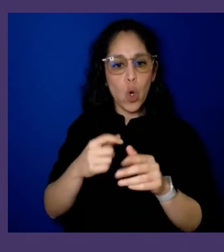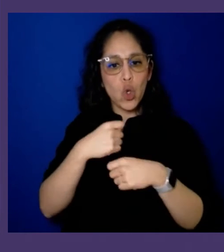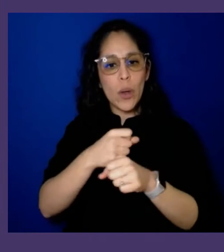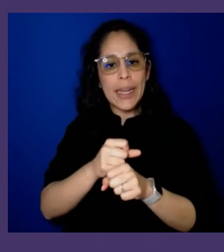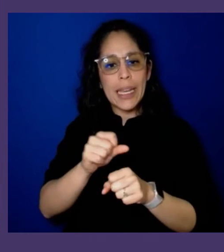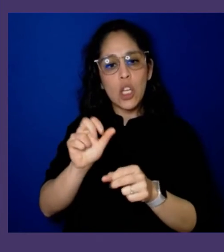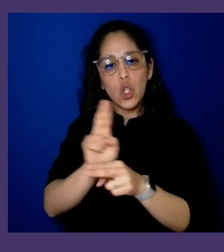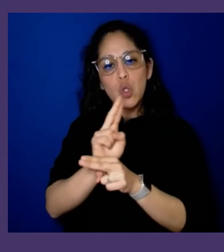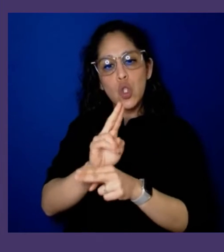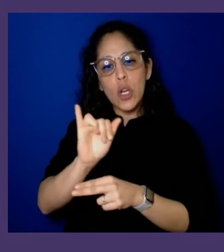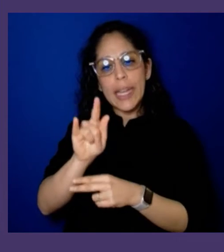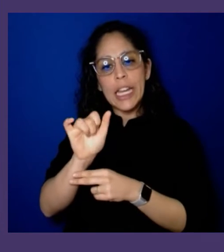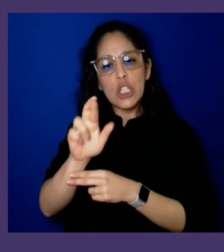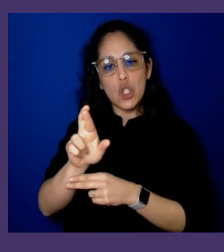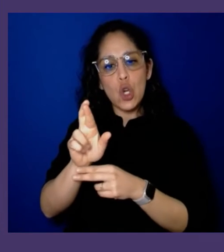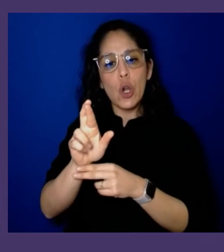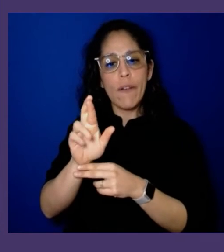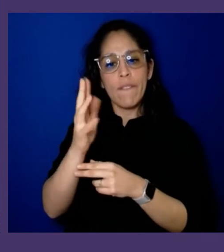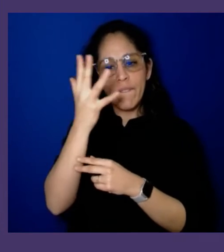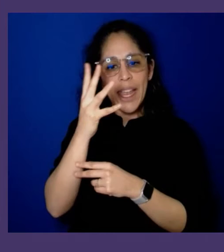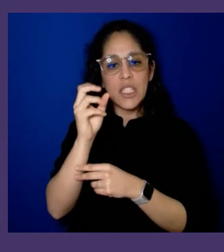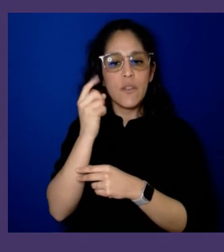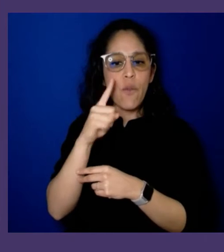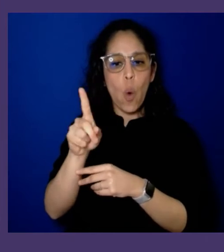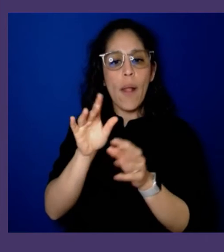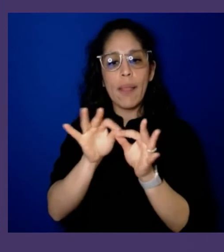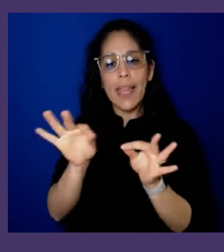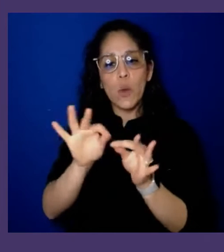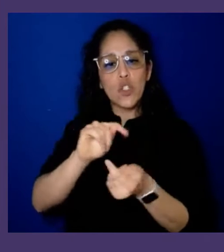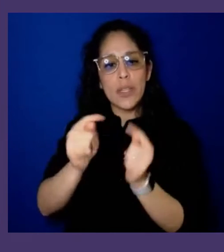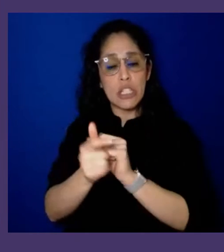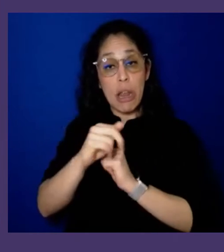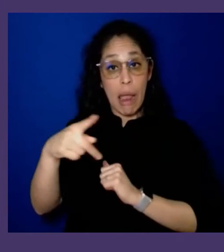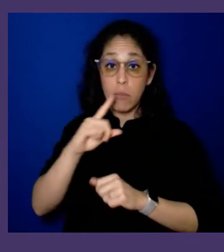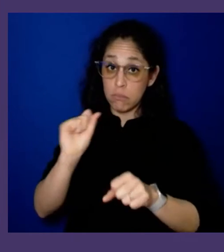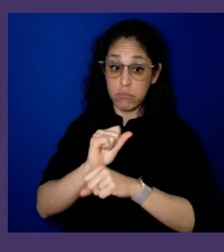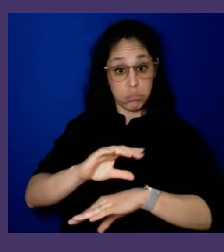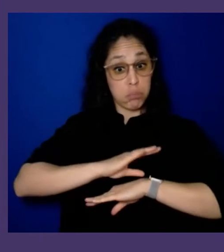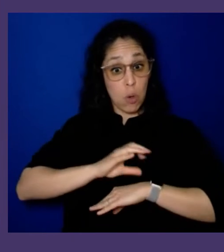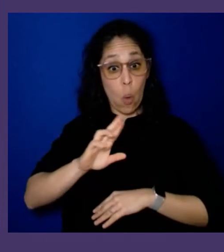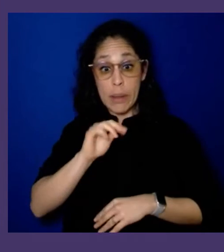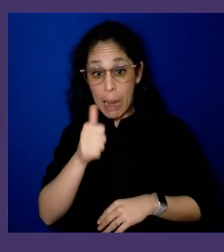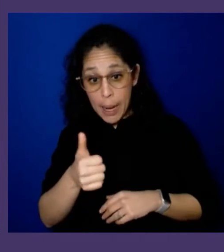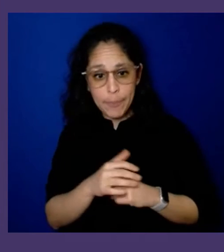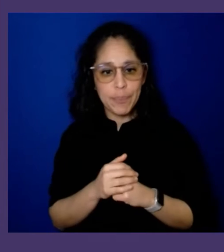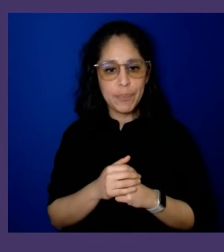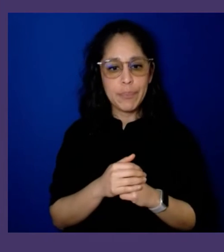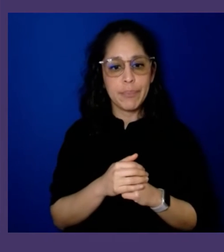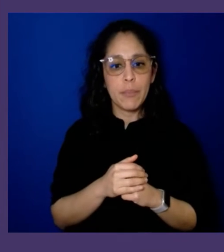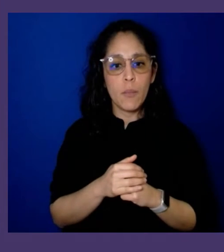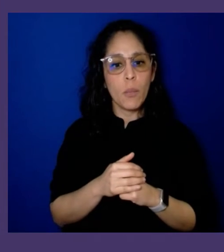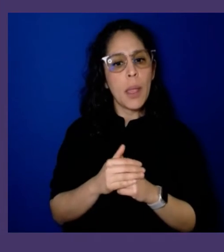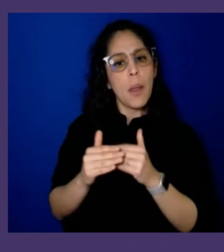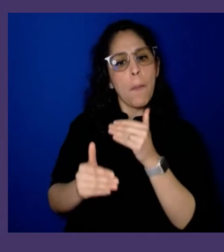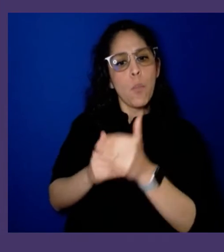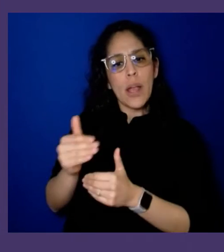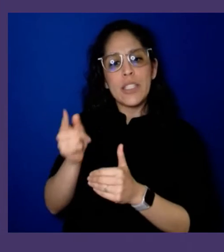More rarely, however, the process of user research takes place across several steps of the product development,